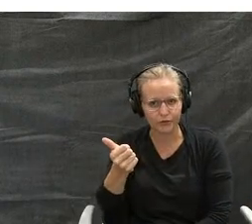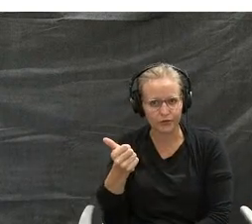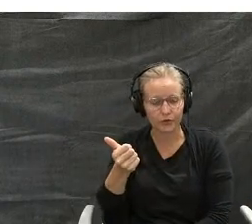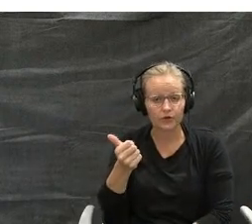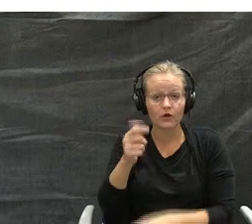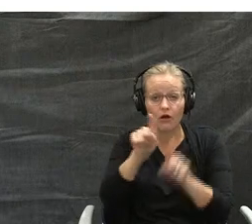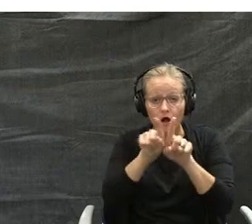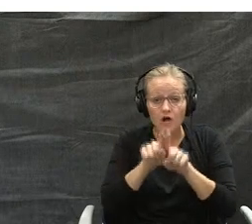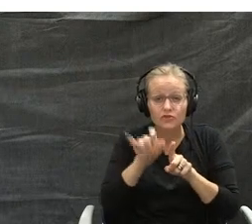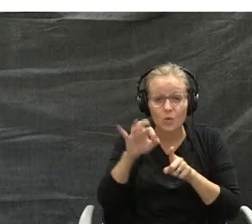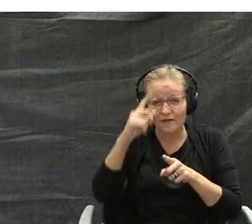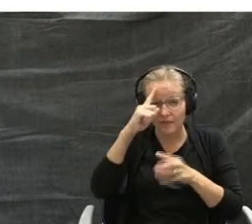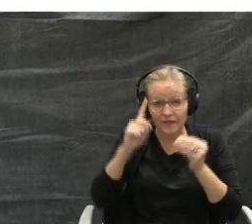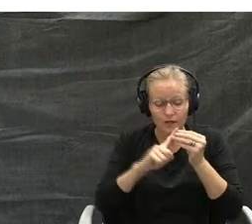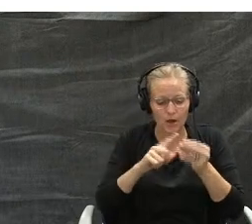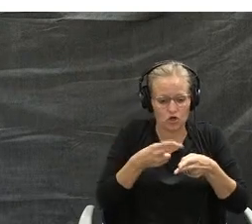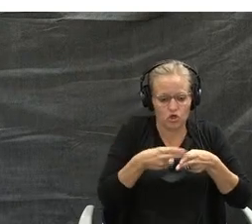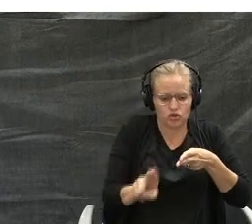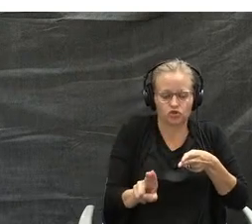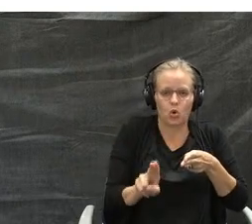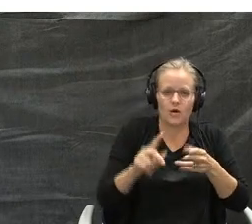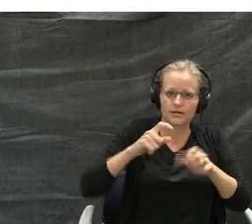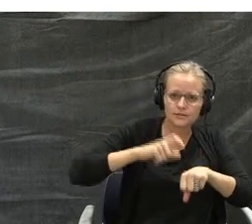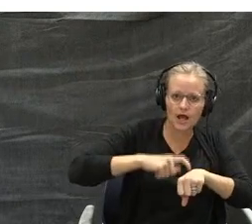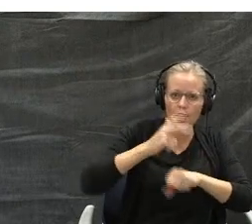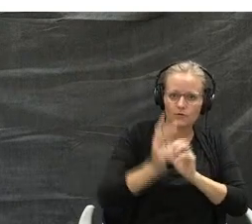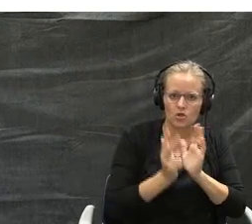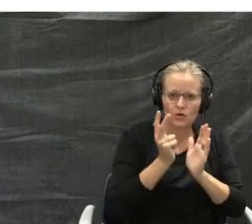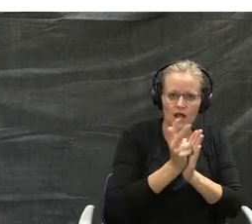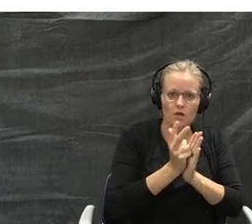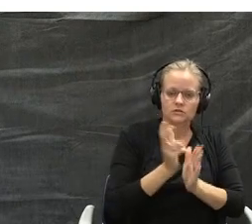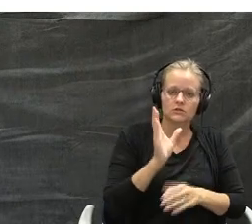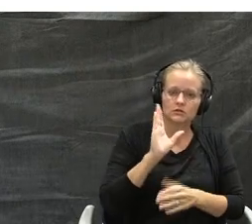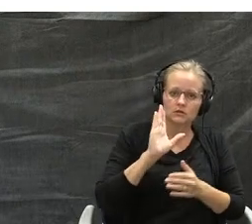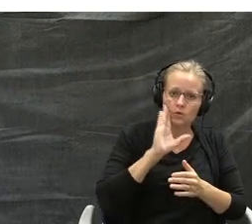less of an opportunity for primary students to begin to tune out or get antsy.